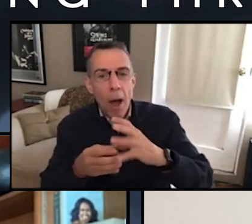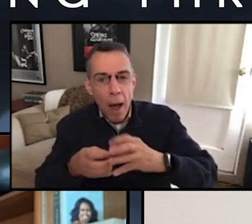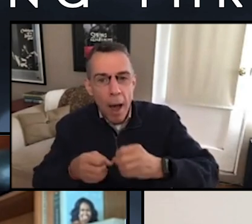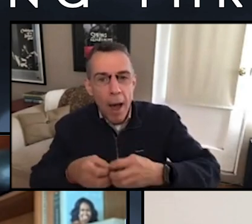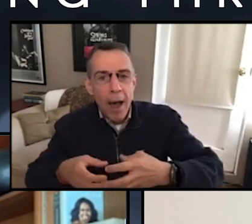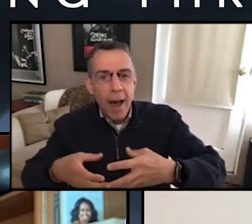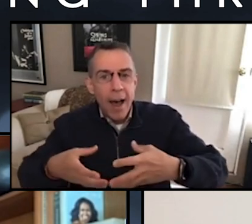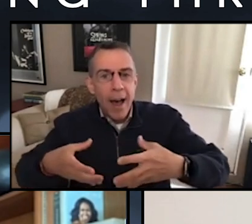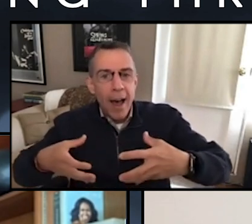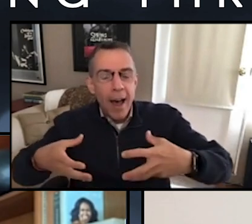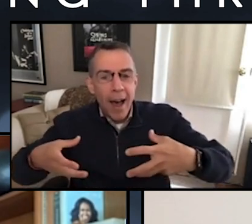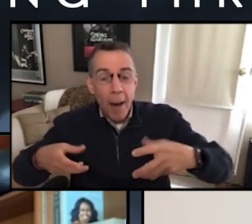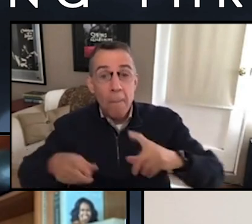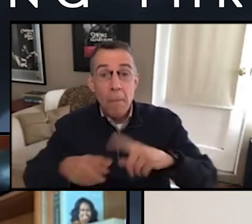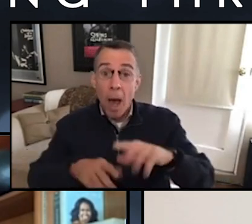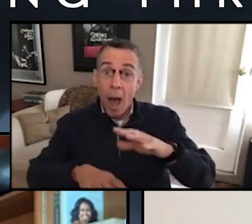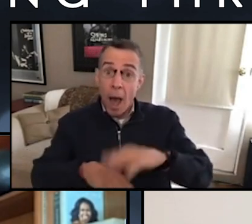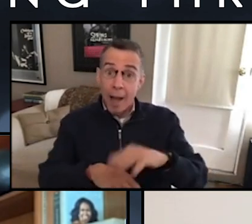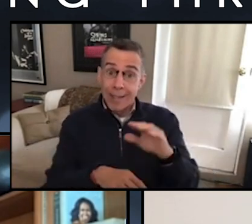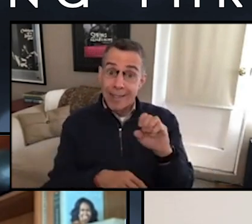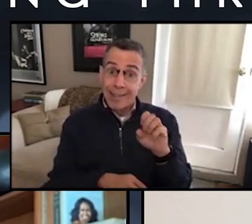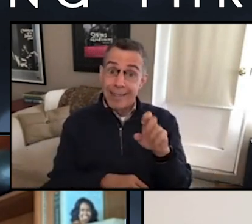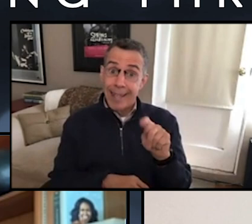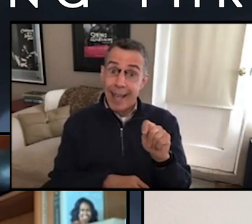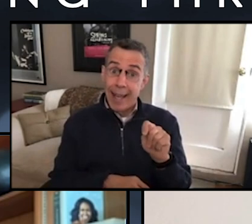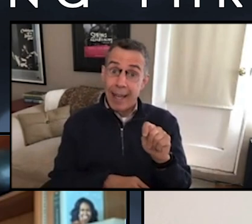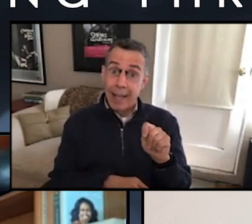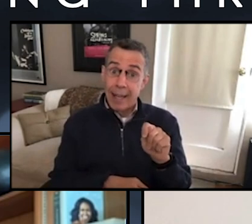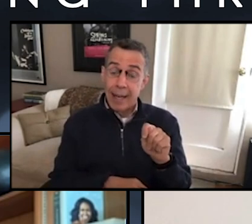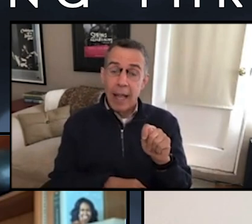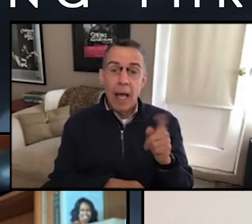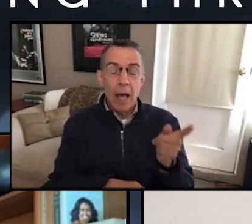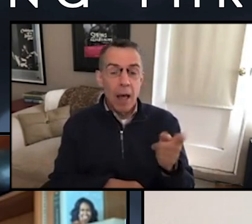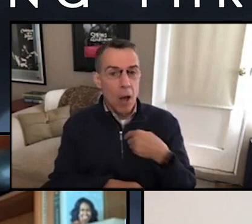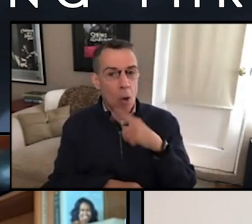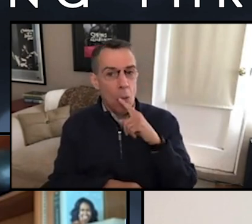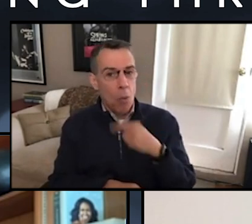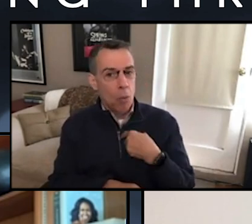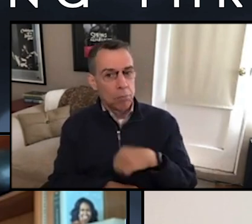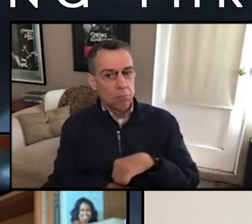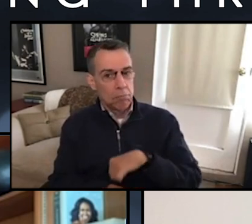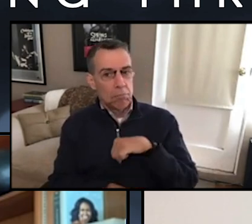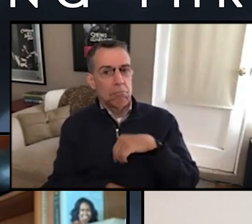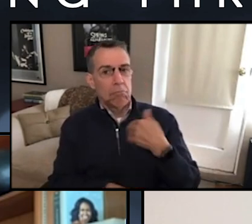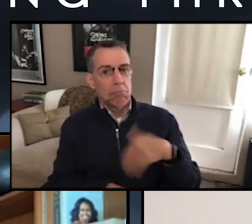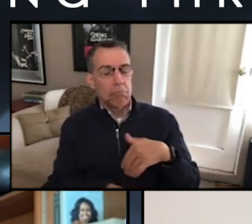know, on set. Again, I had the real privilege to partner with Helen Keller